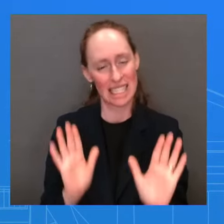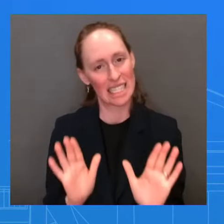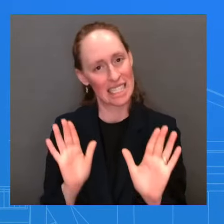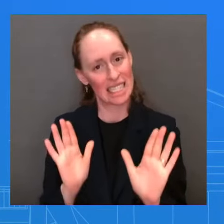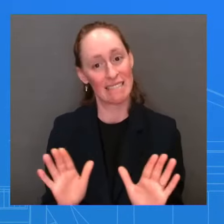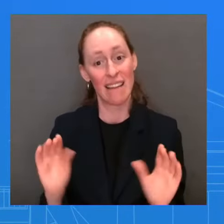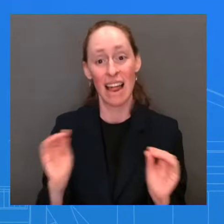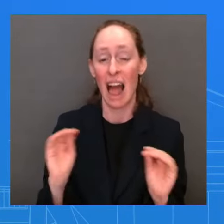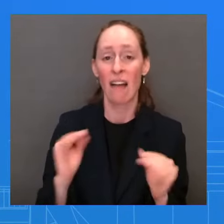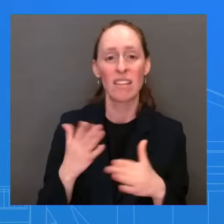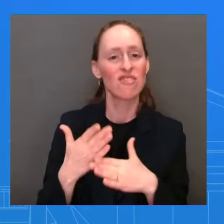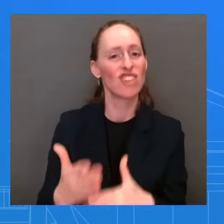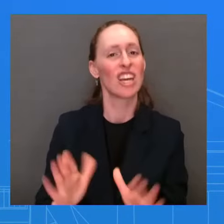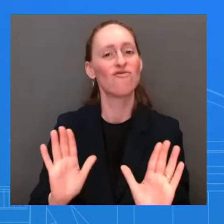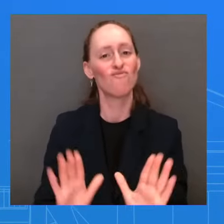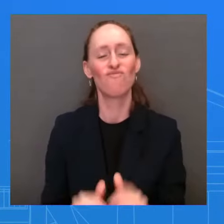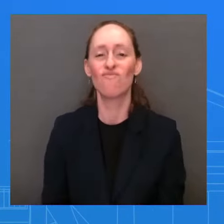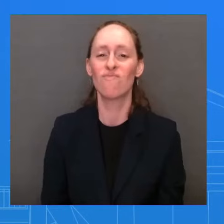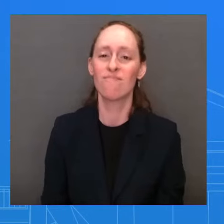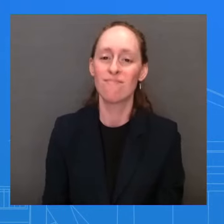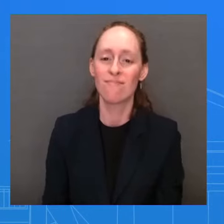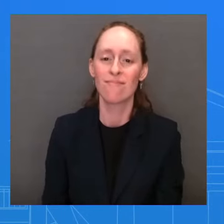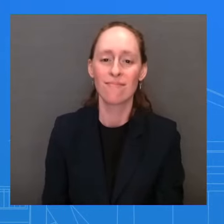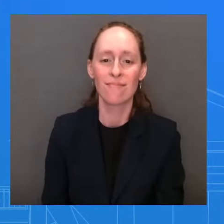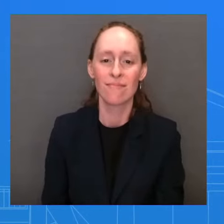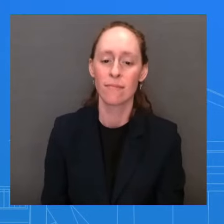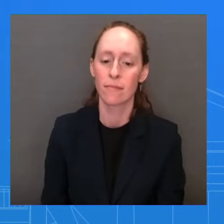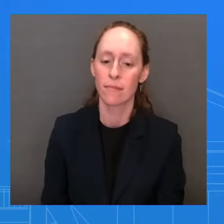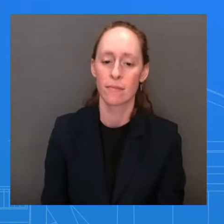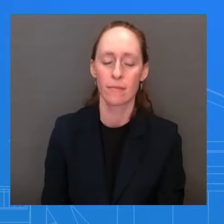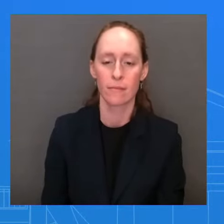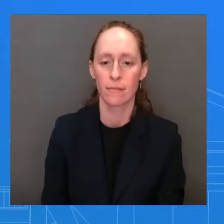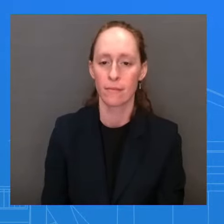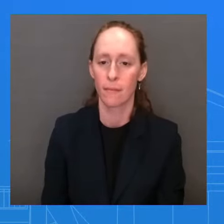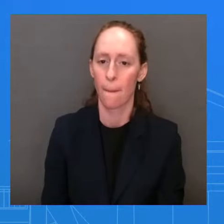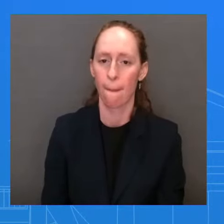like behind the scenes, on his decision-making. I think the President spoke to this himself